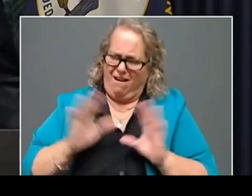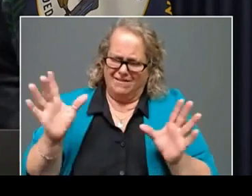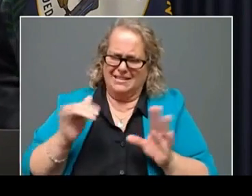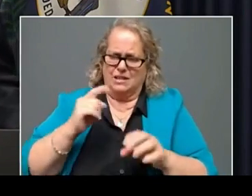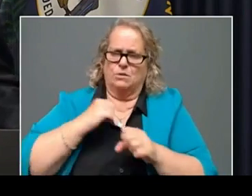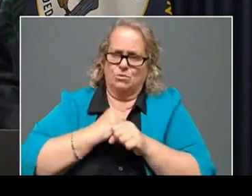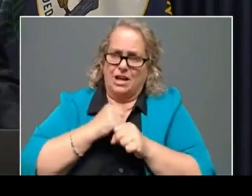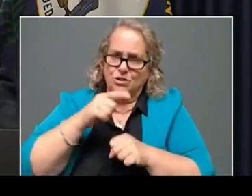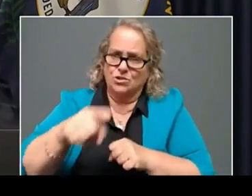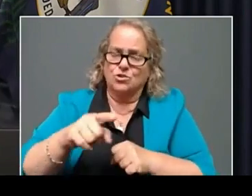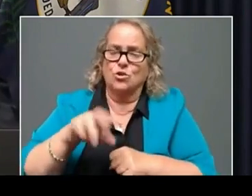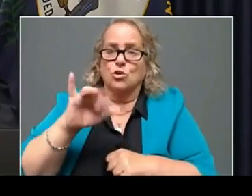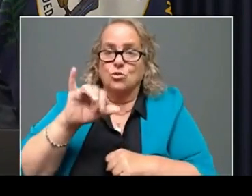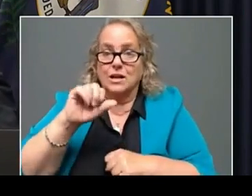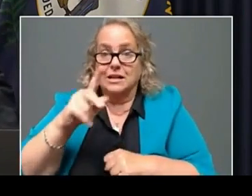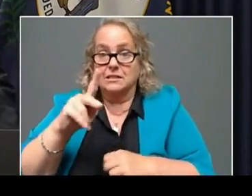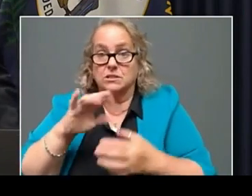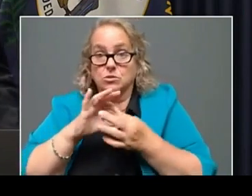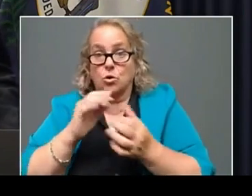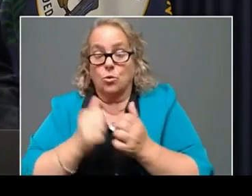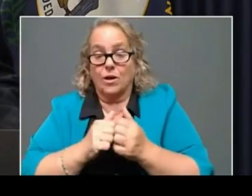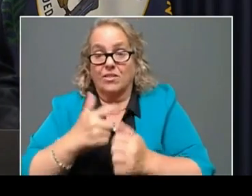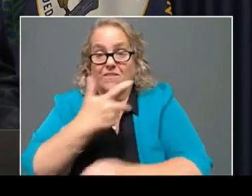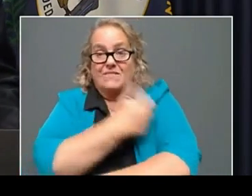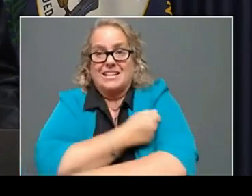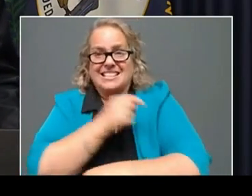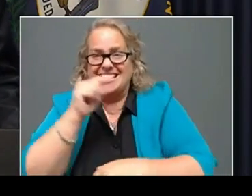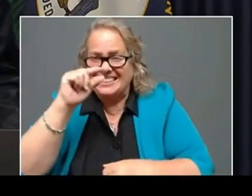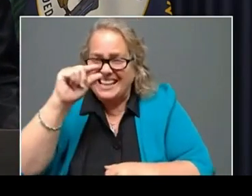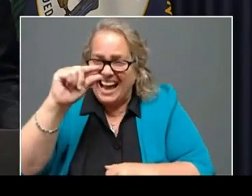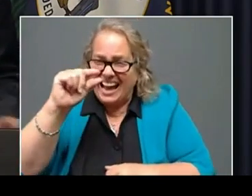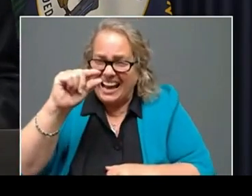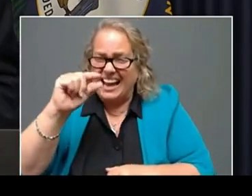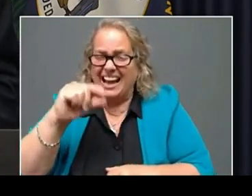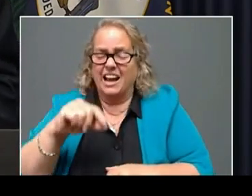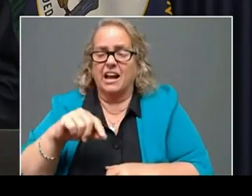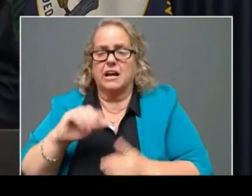with the vaccine are tiny compared to the risks we face. Certainly we have